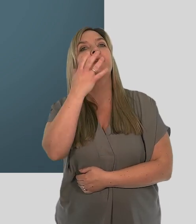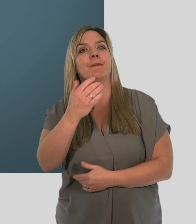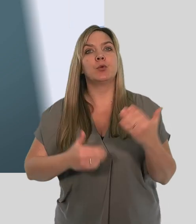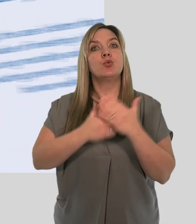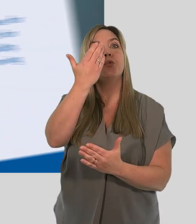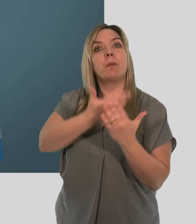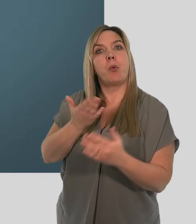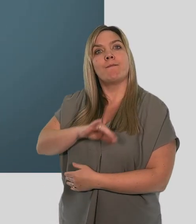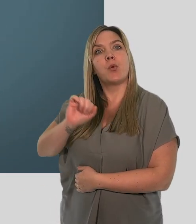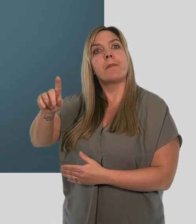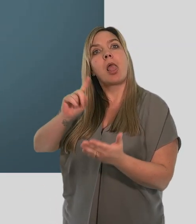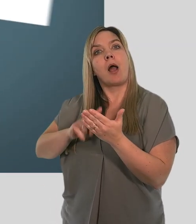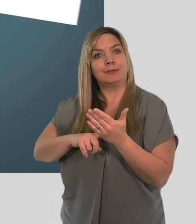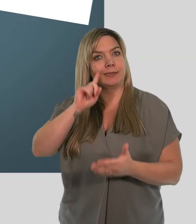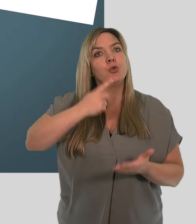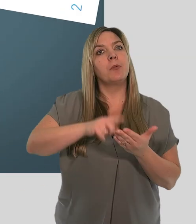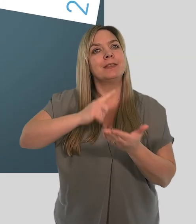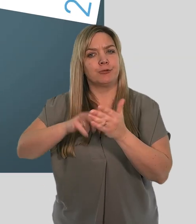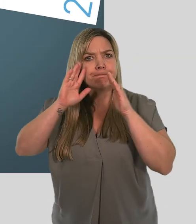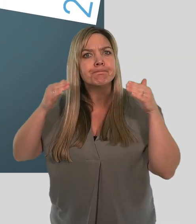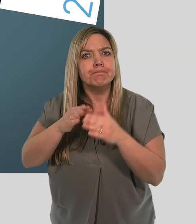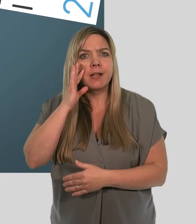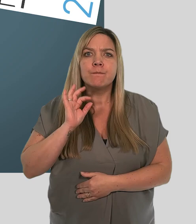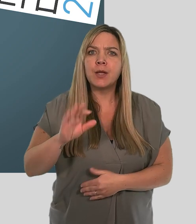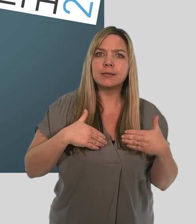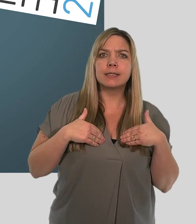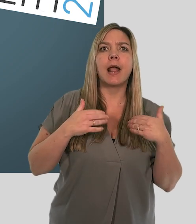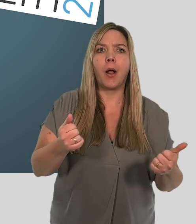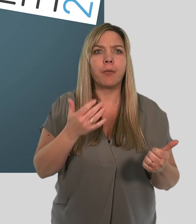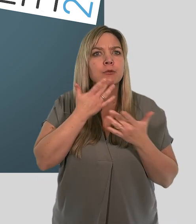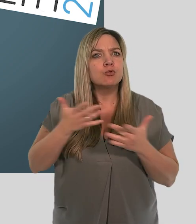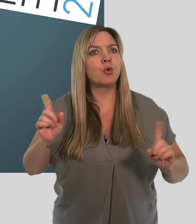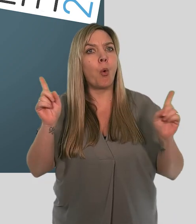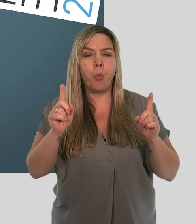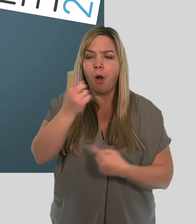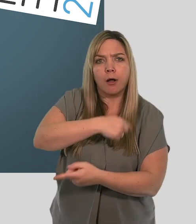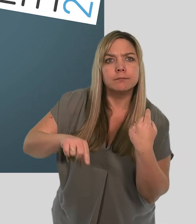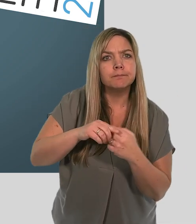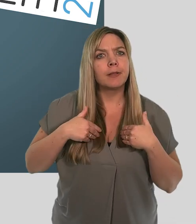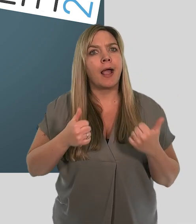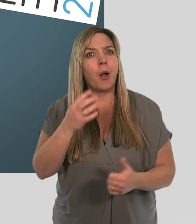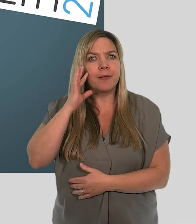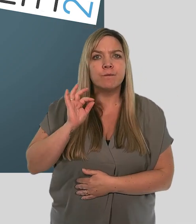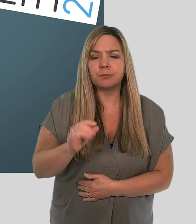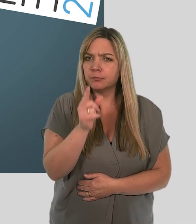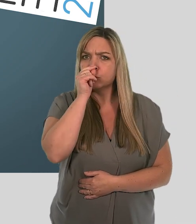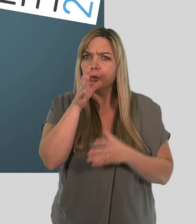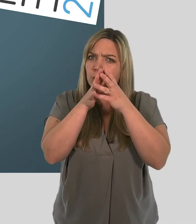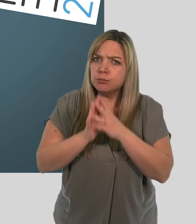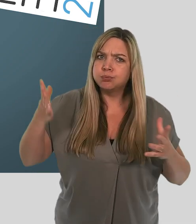Global Health 2050, a new report by the Lancet Commission on Investing in Health, shows that focused health investments